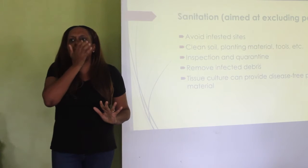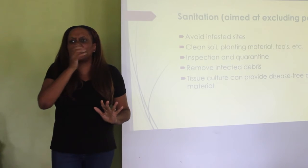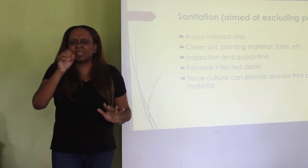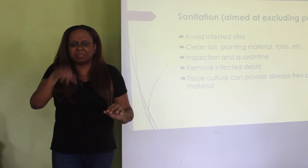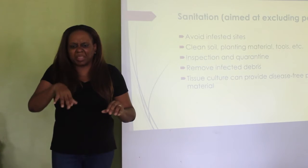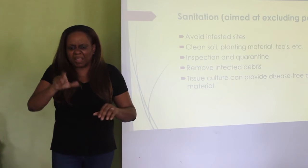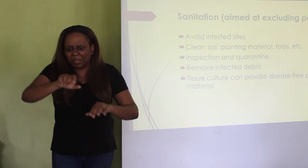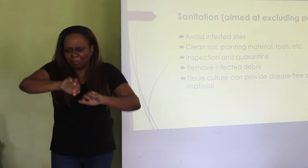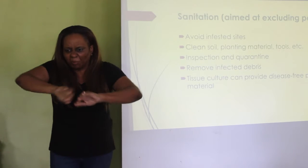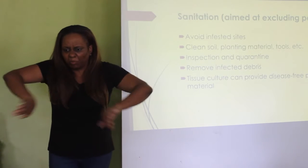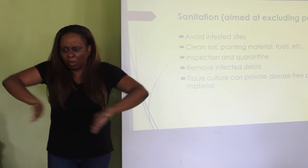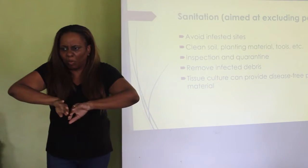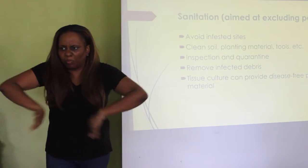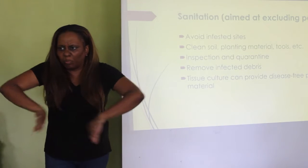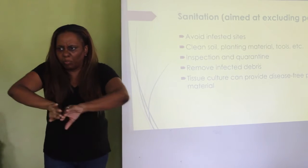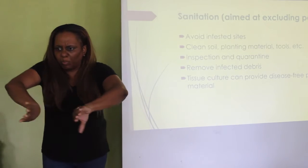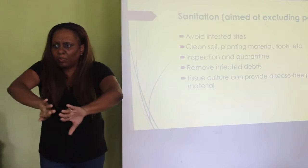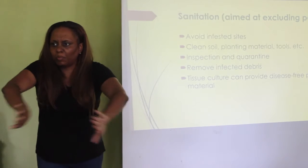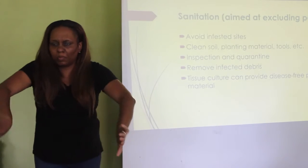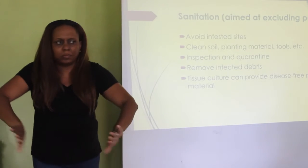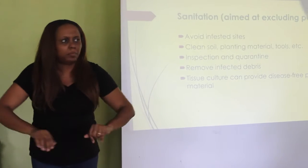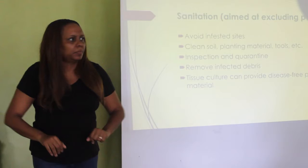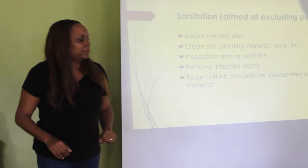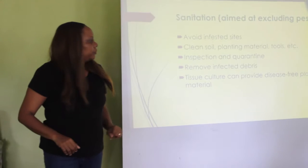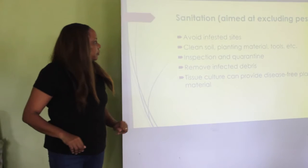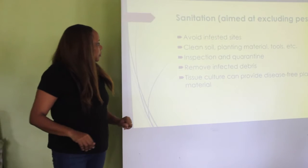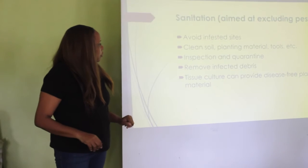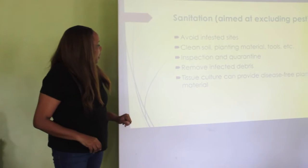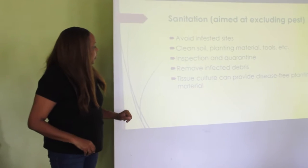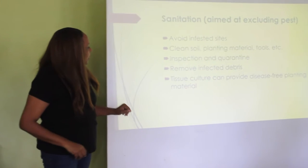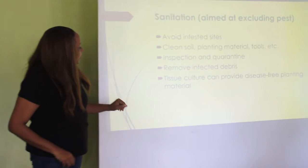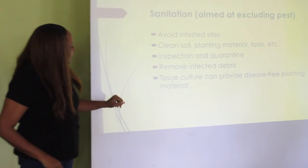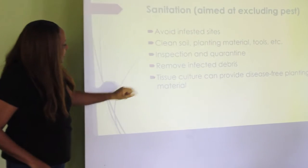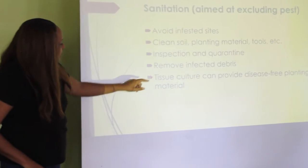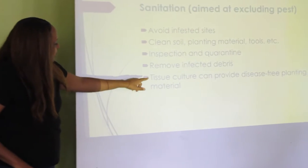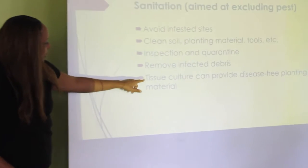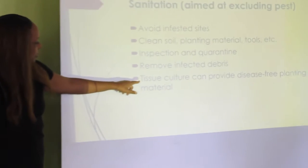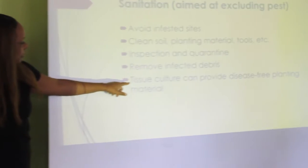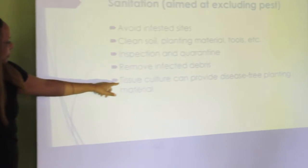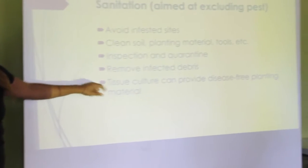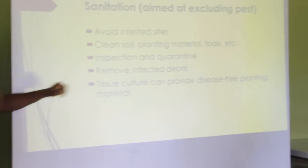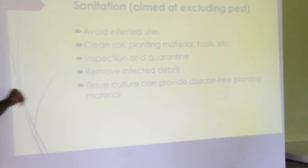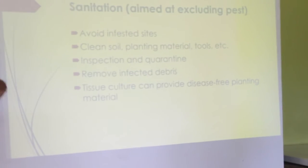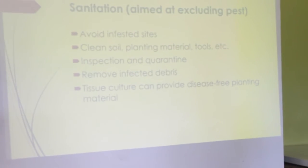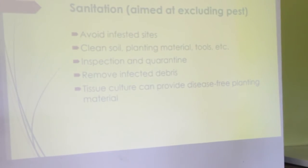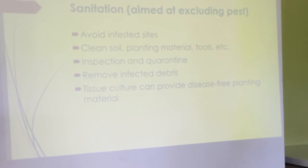that's an important one i want you to research that the use part of the last one tissue pressure